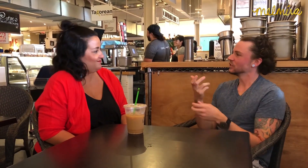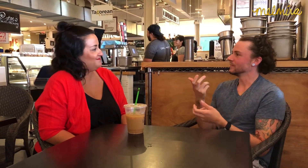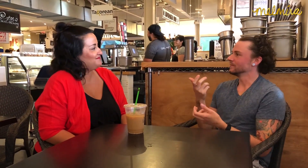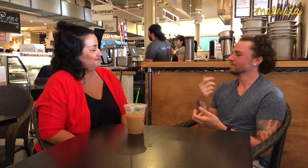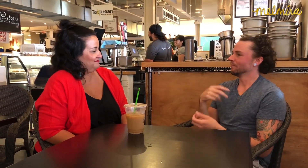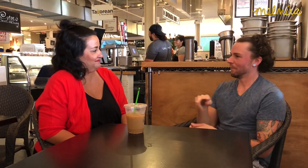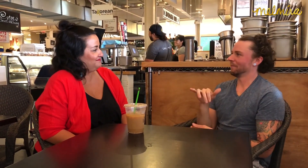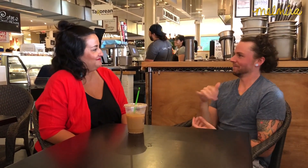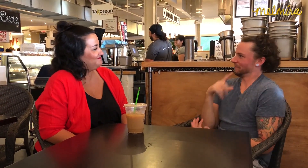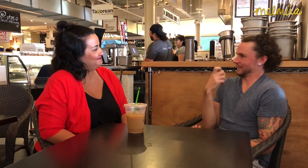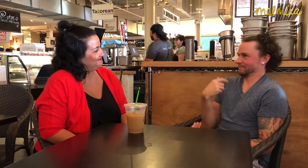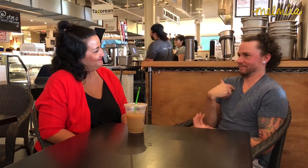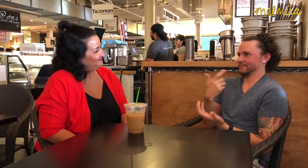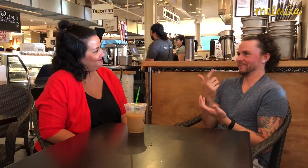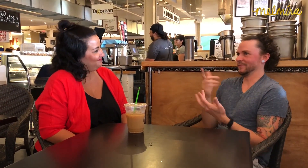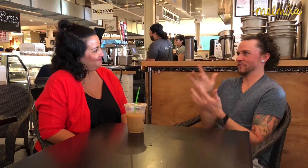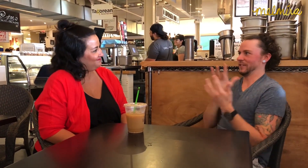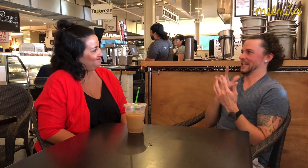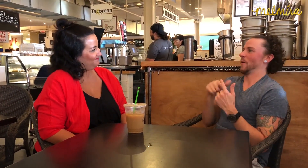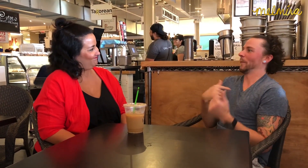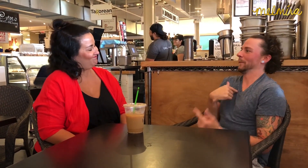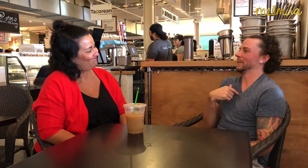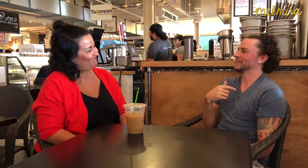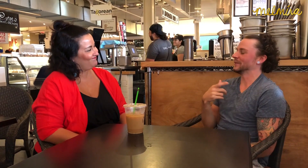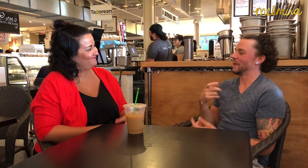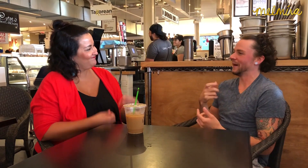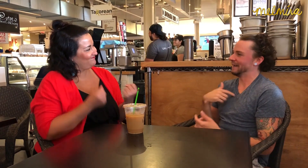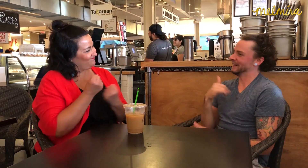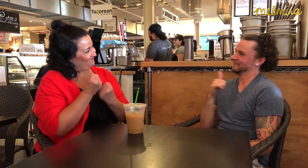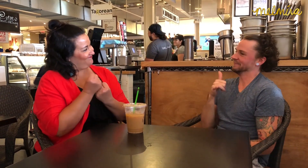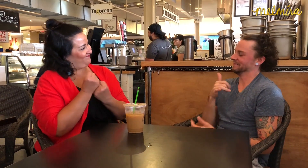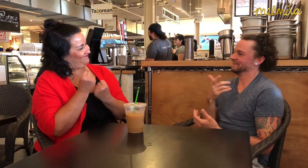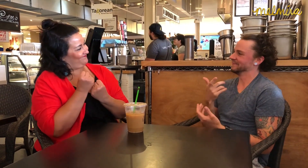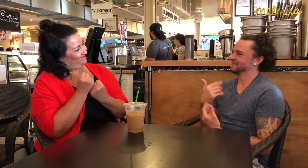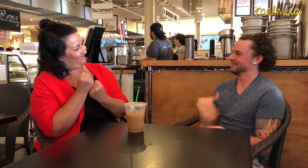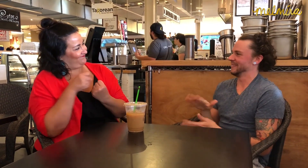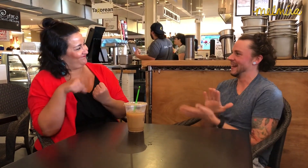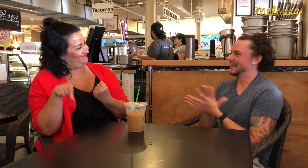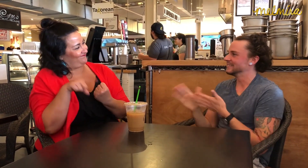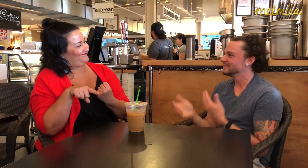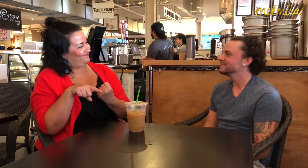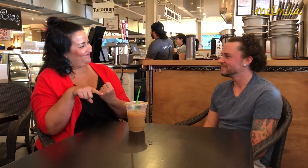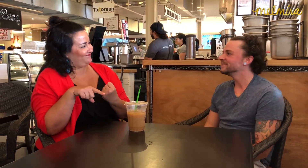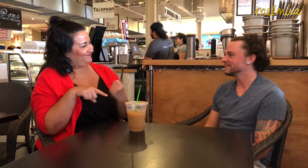All of this happens and they reach out to me which is...wow. Supporting them.